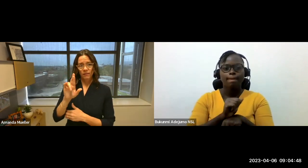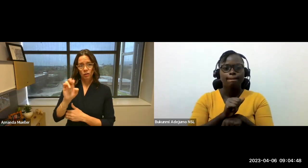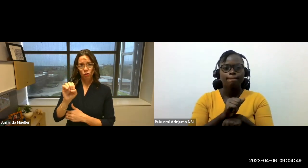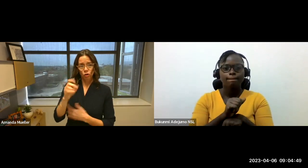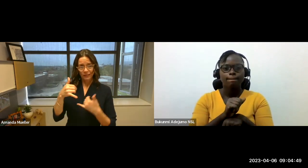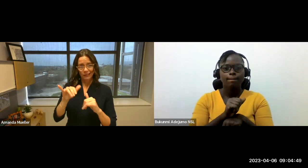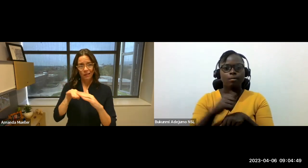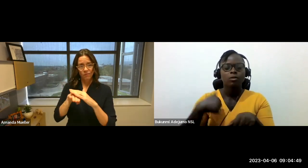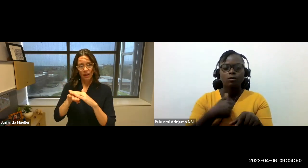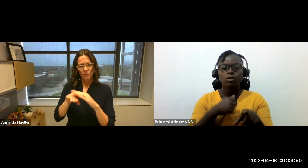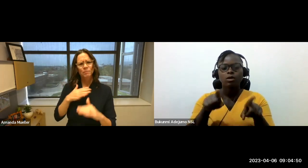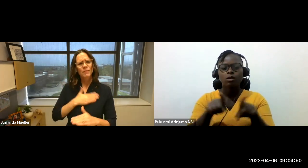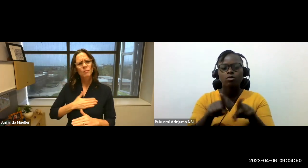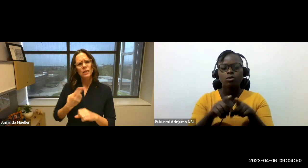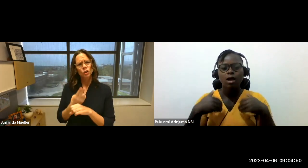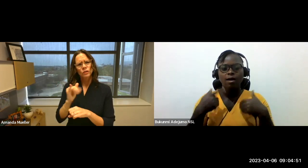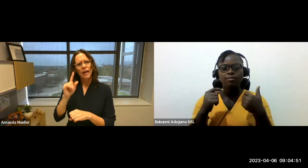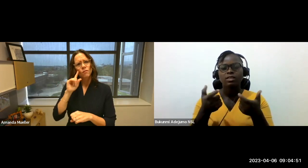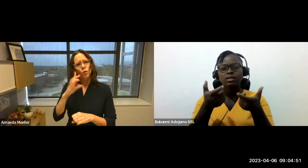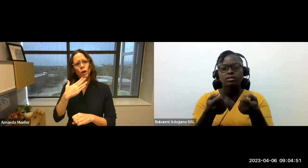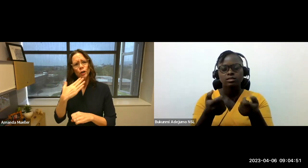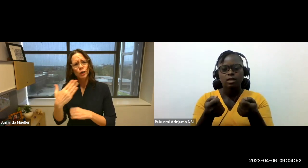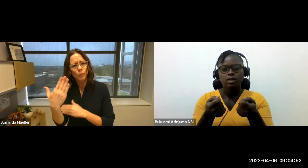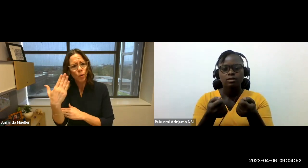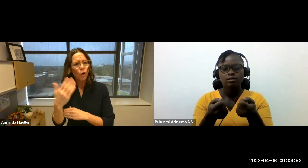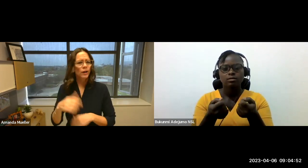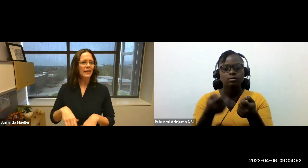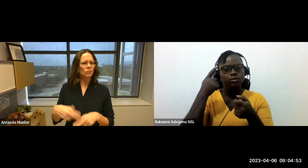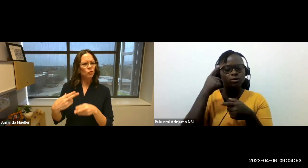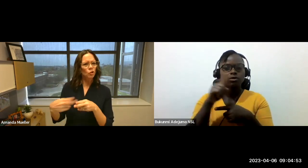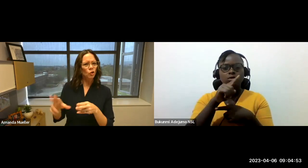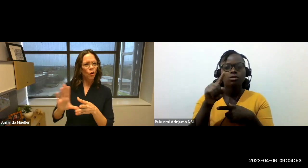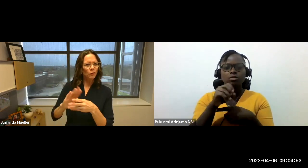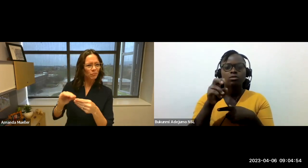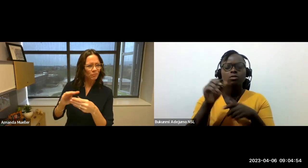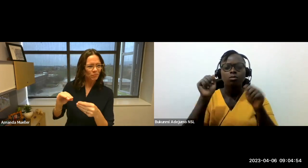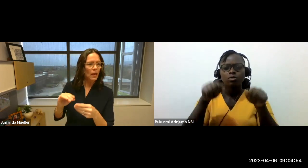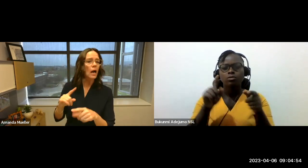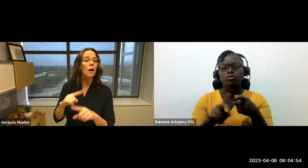We also have the chat feature for zoom possible to use, and if people want to just